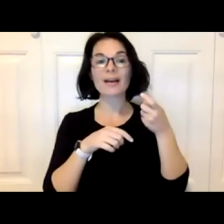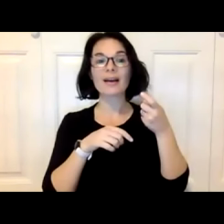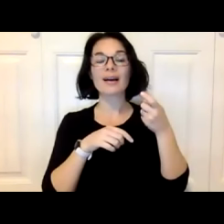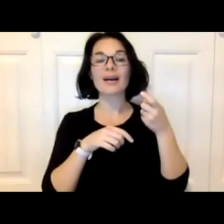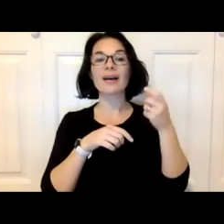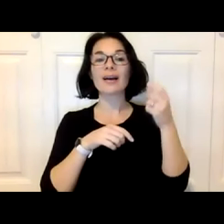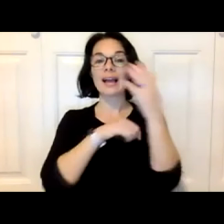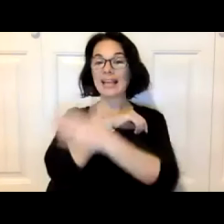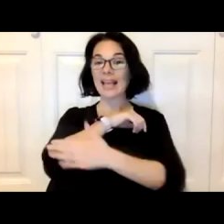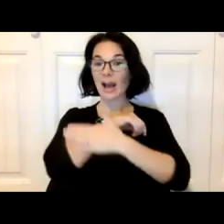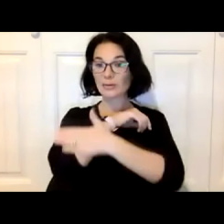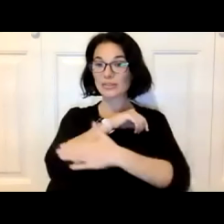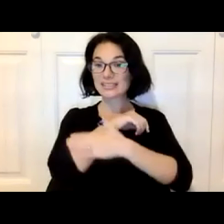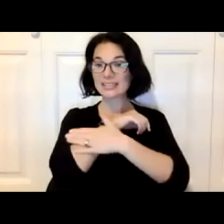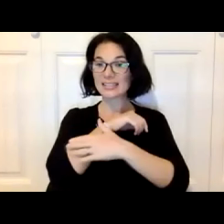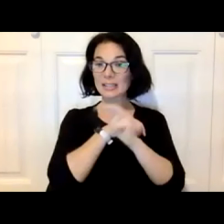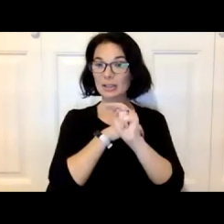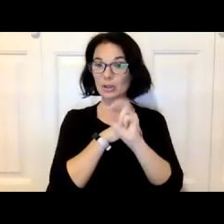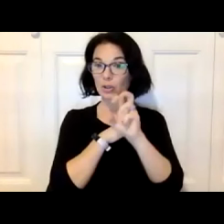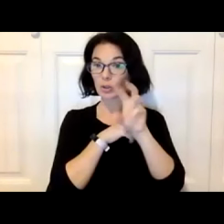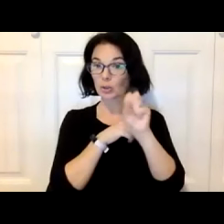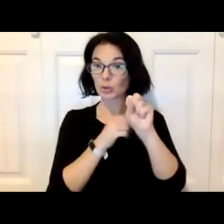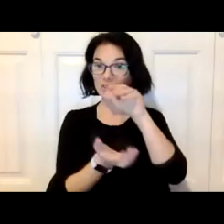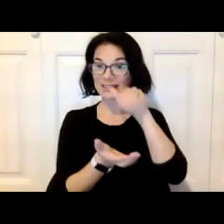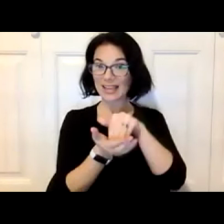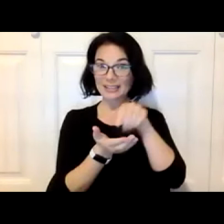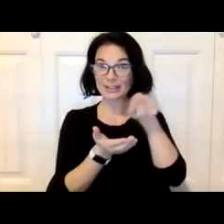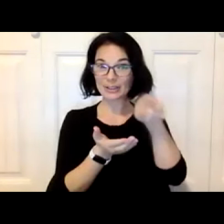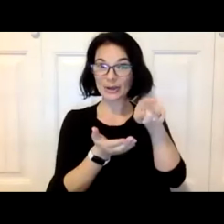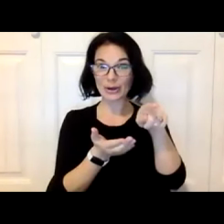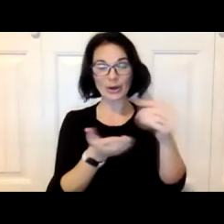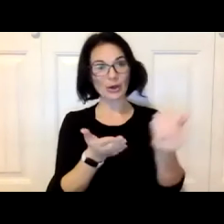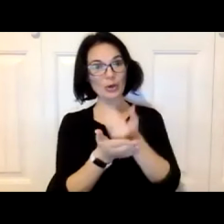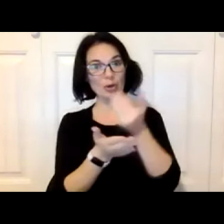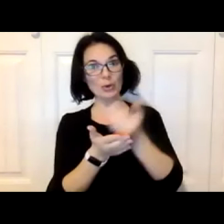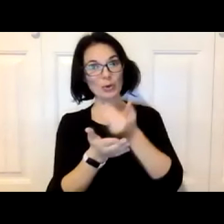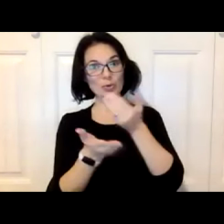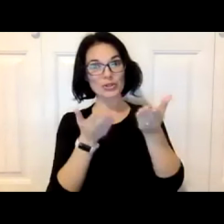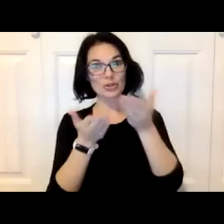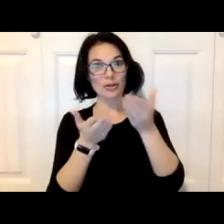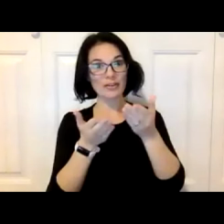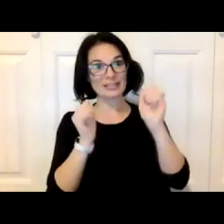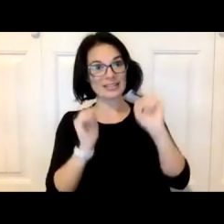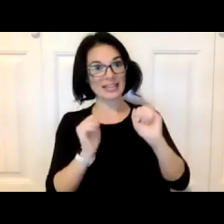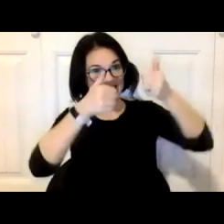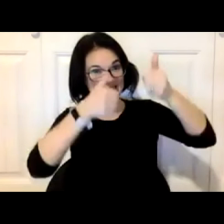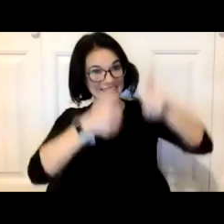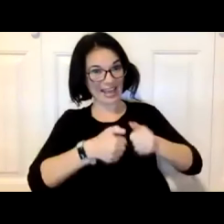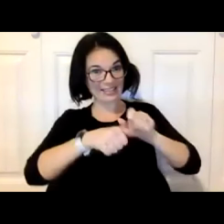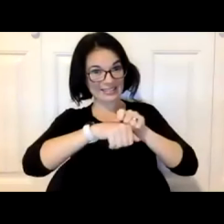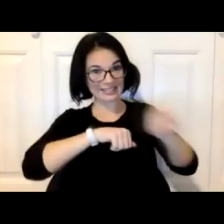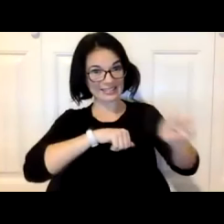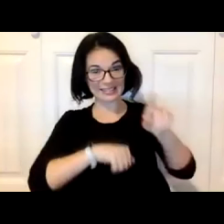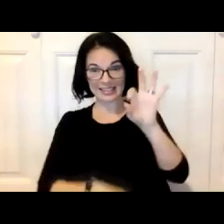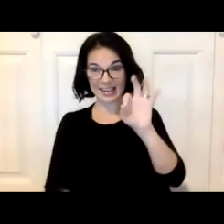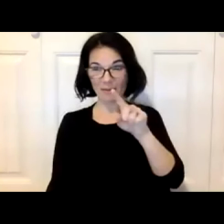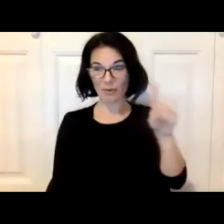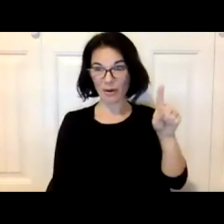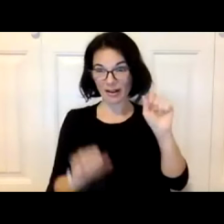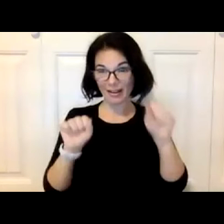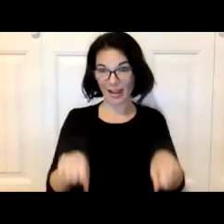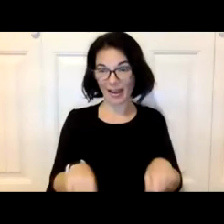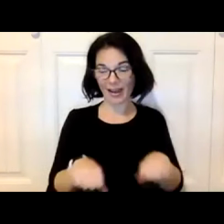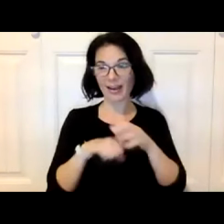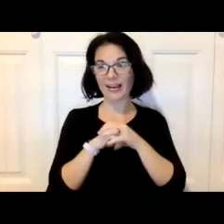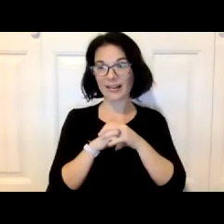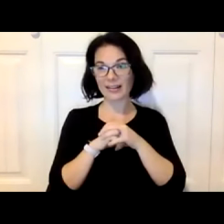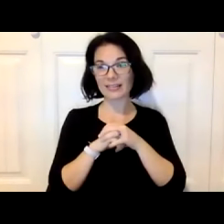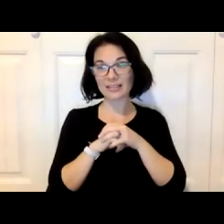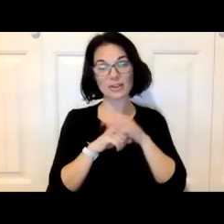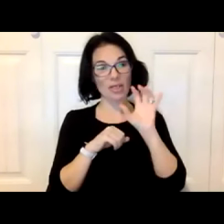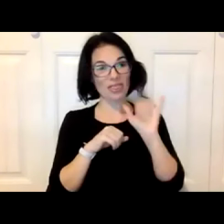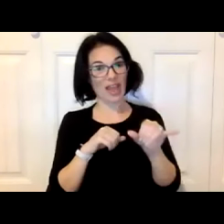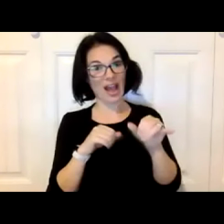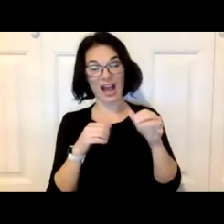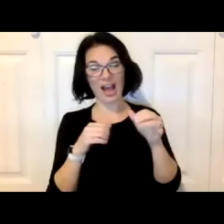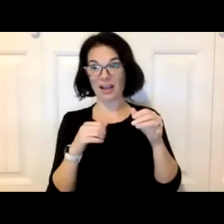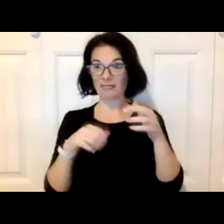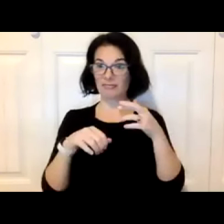The new Text 911 capability provides additional resource. This is already available in San Diego